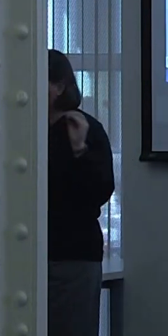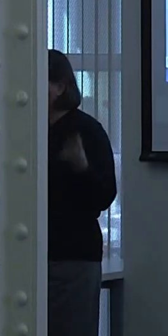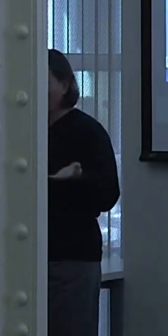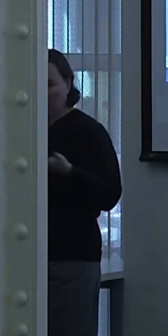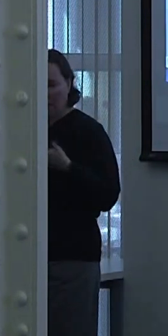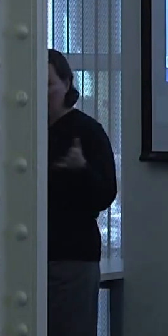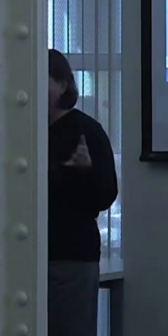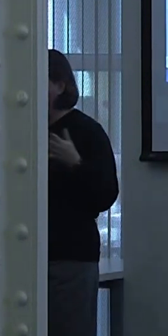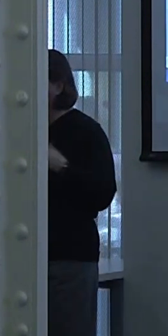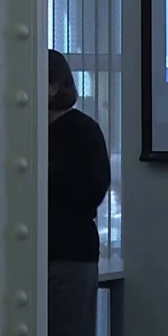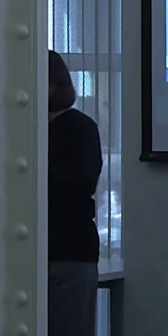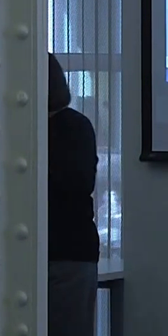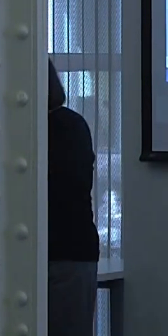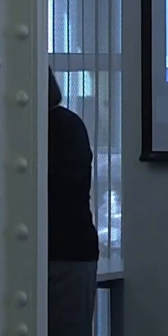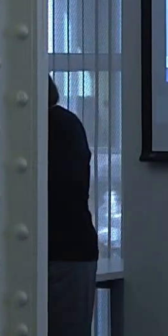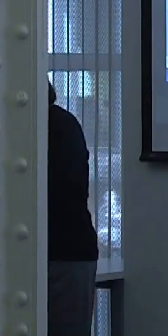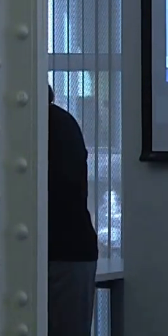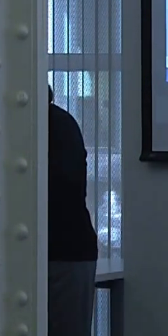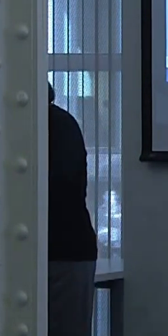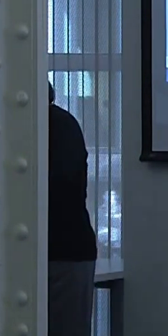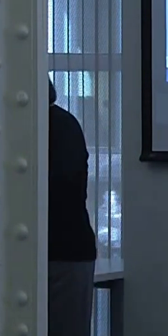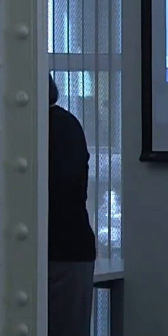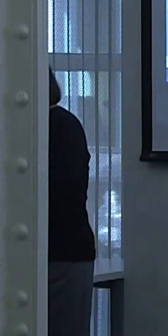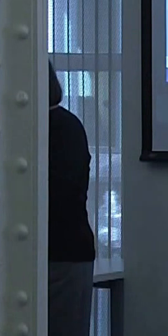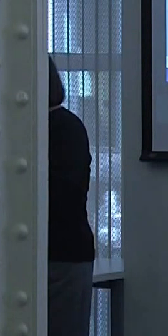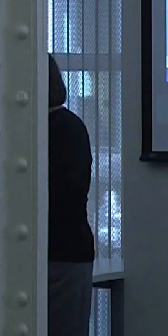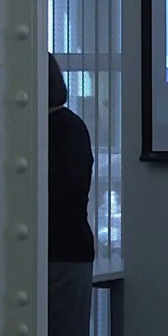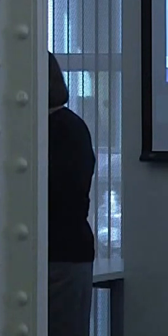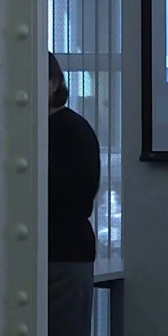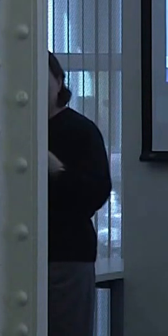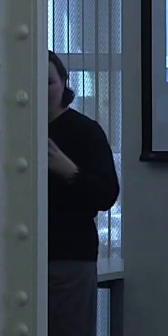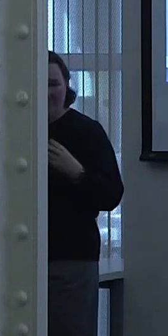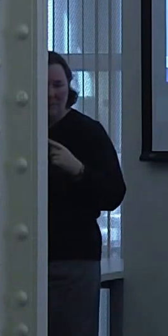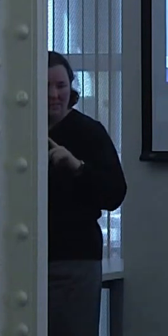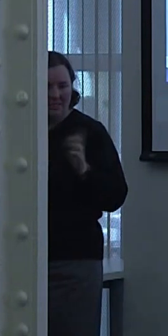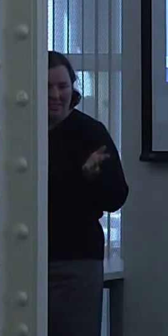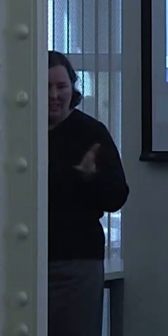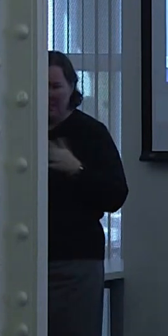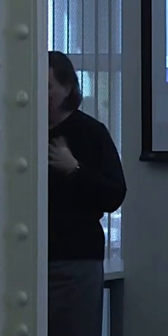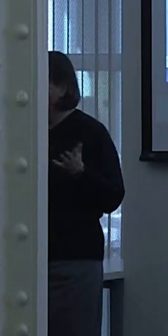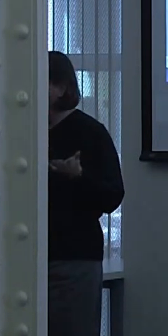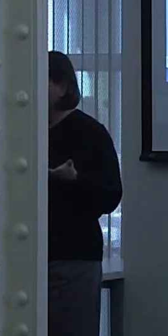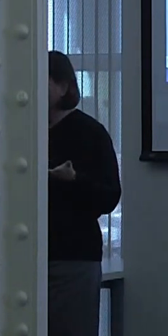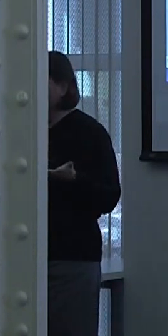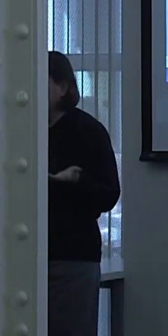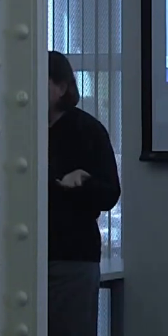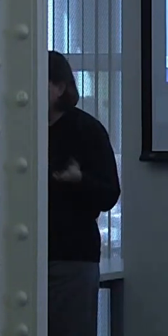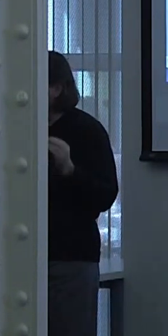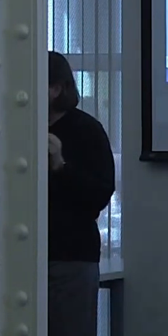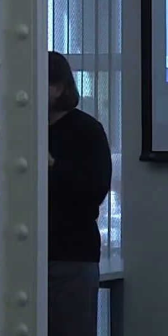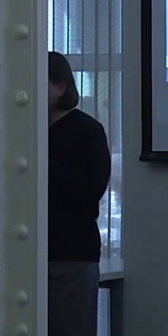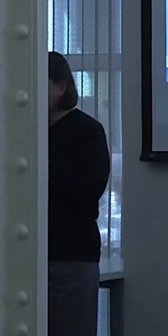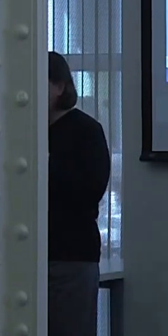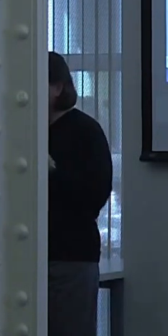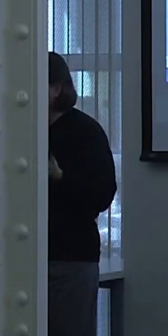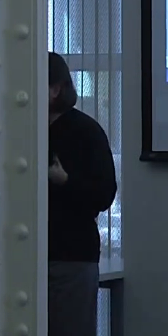very few people, I think, I actually found very few people that had similar experiences with me